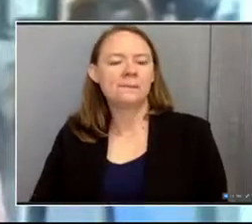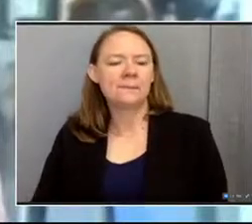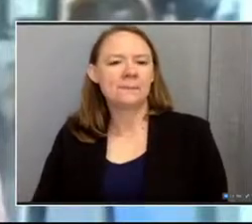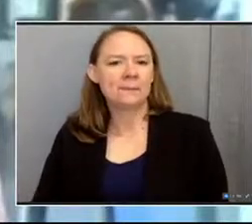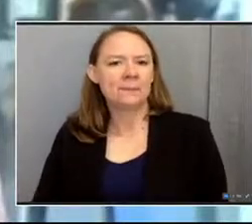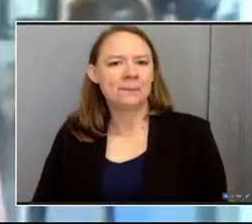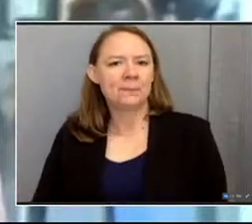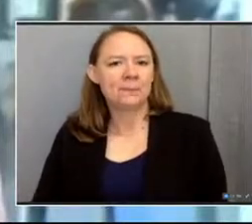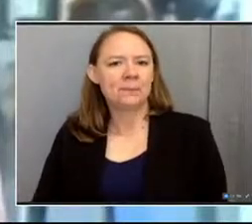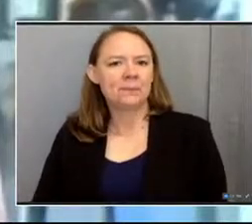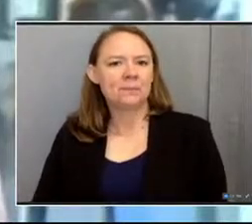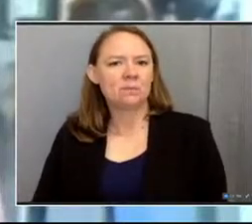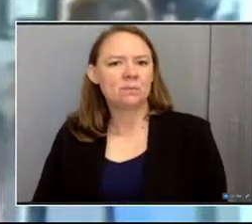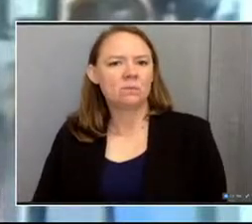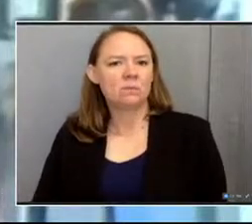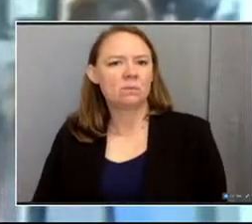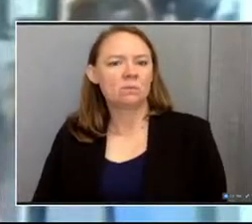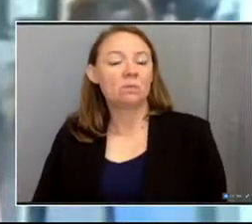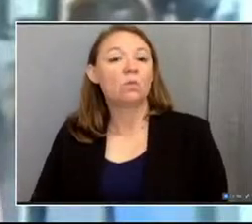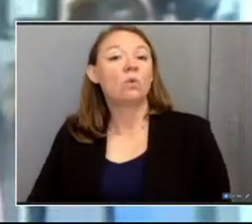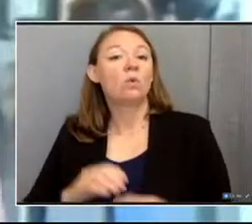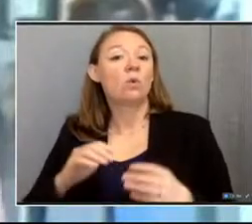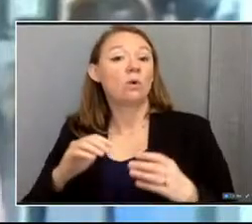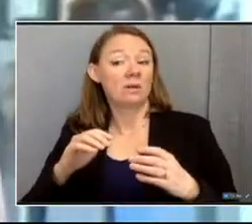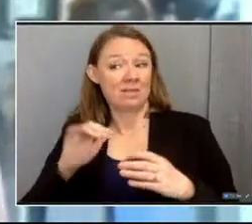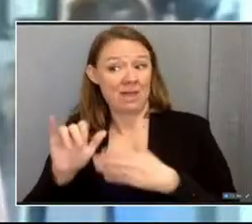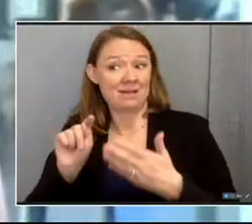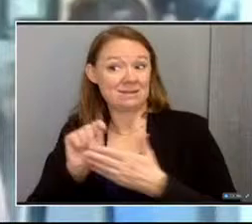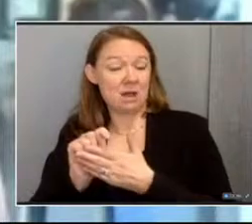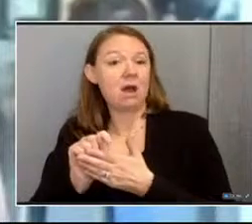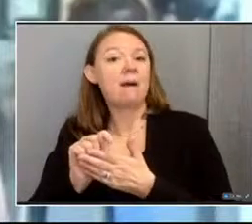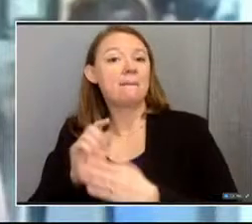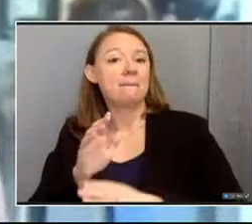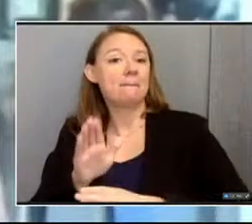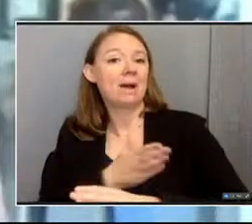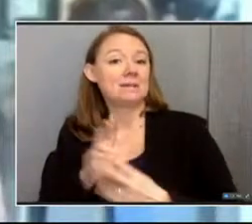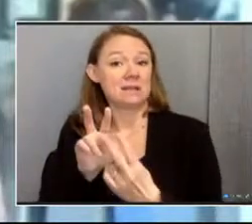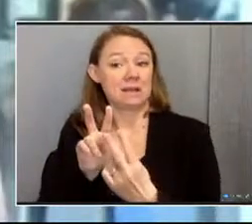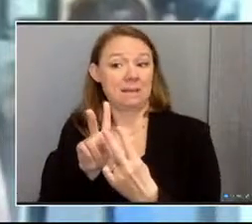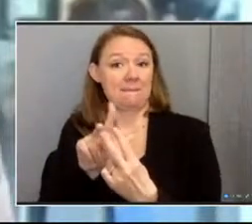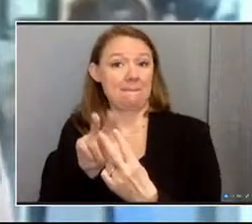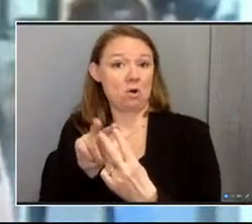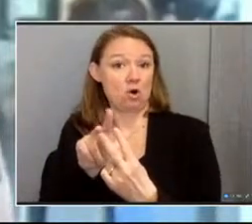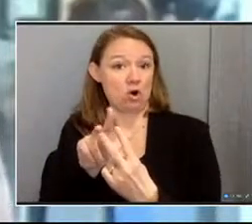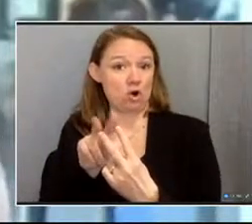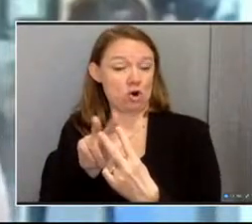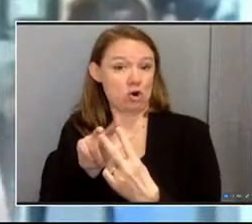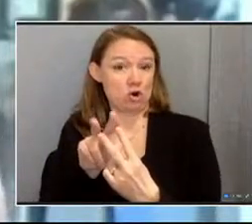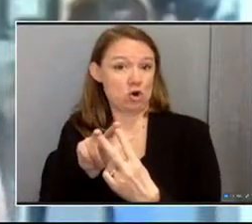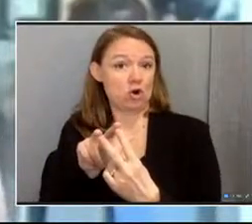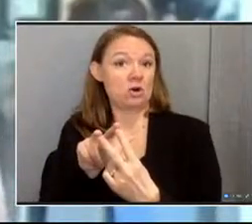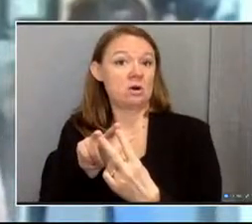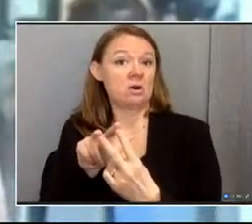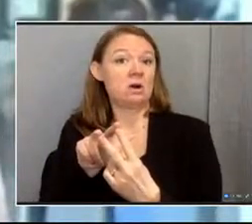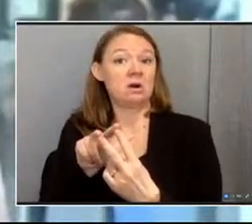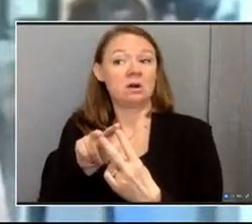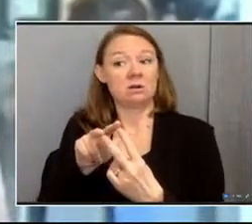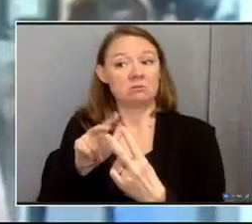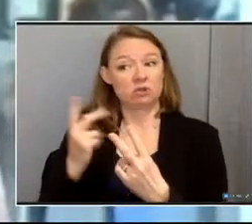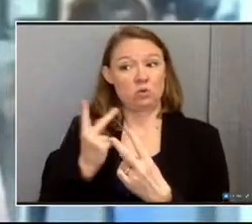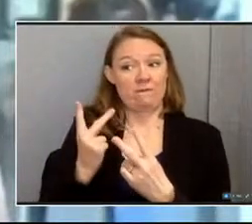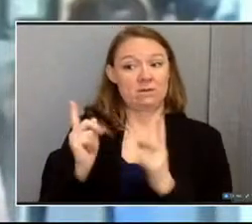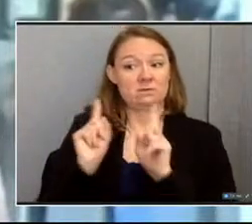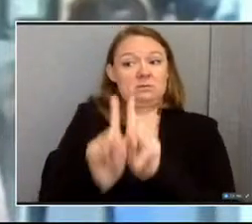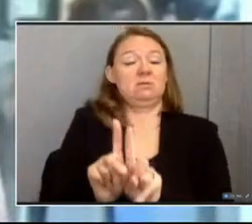singing partner at the time in the junior and children's choir. But I developed my voice over